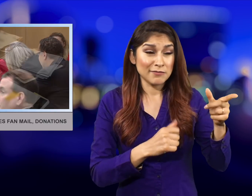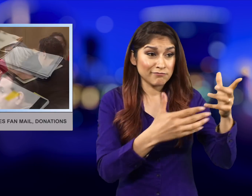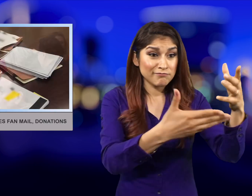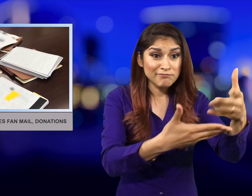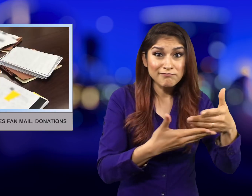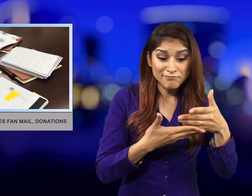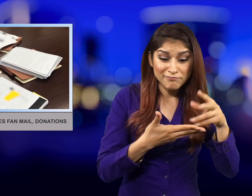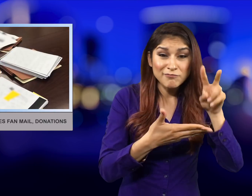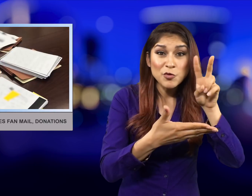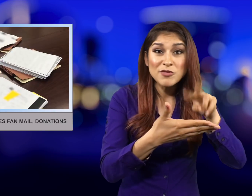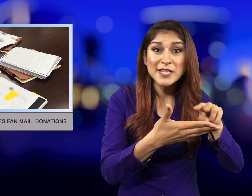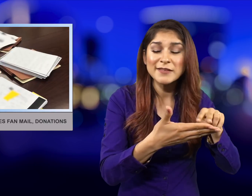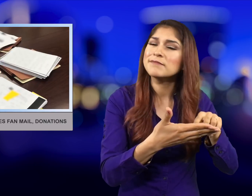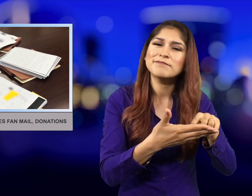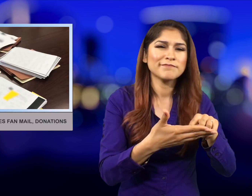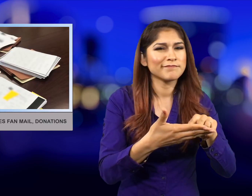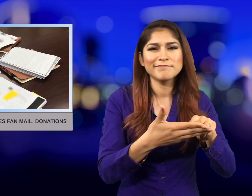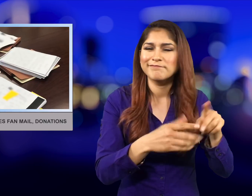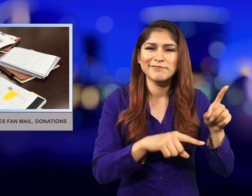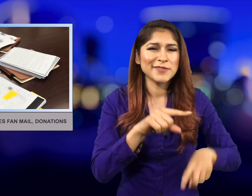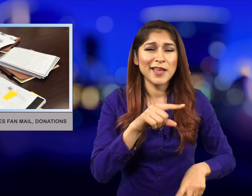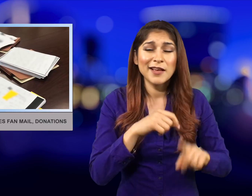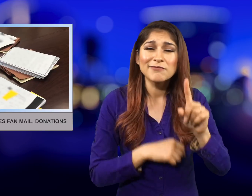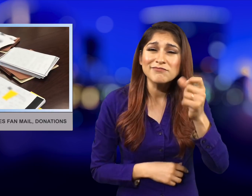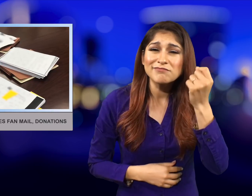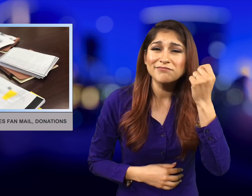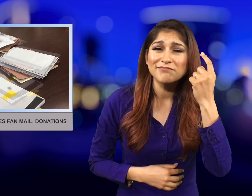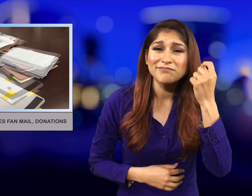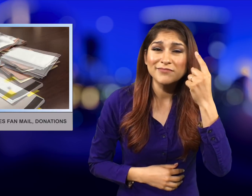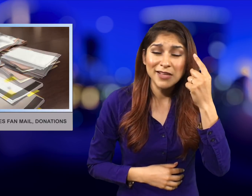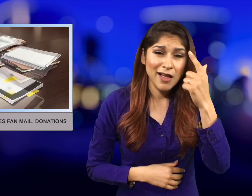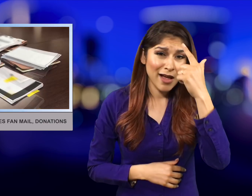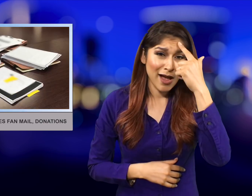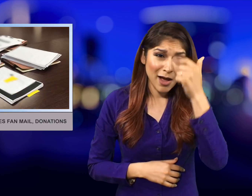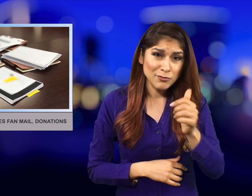Cruz hasn't seen any of the mail because he doesn't have access to it.